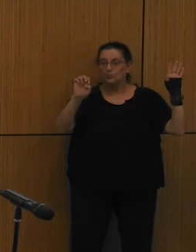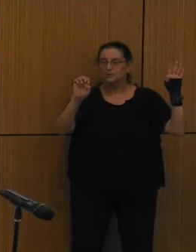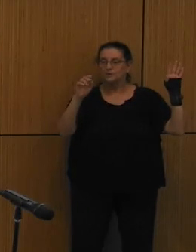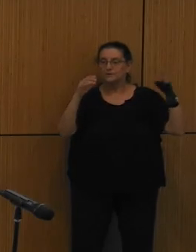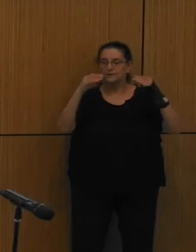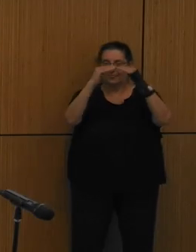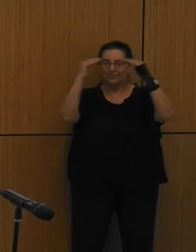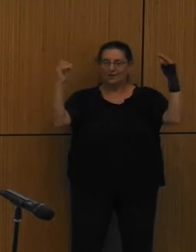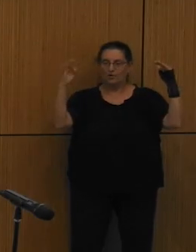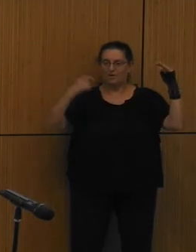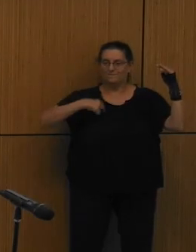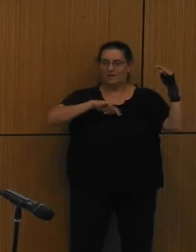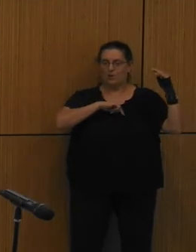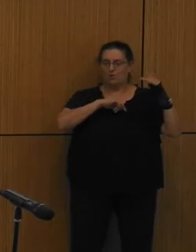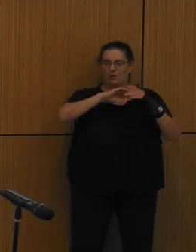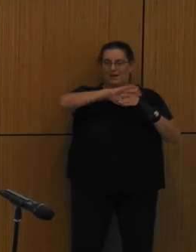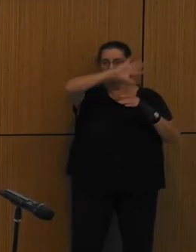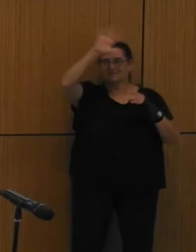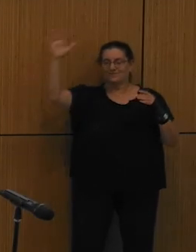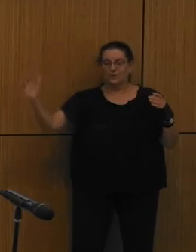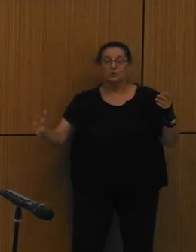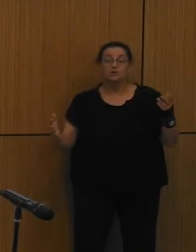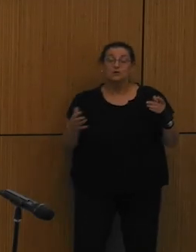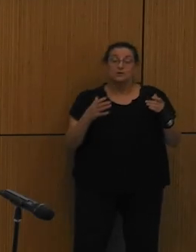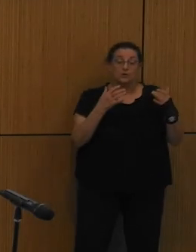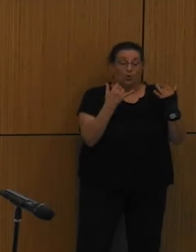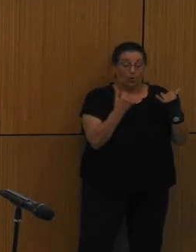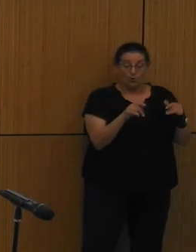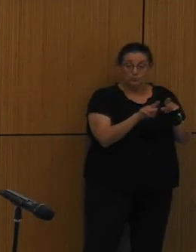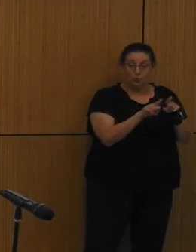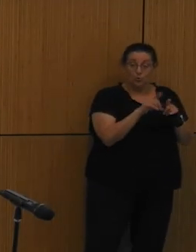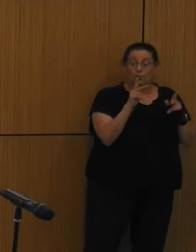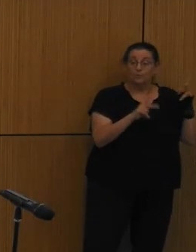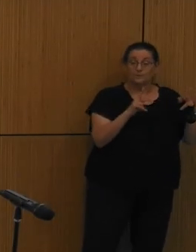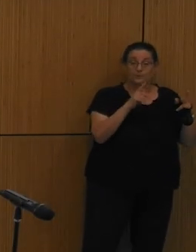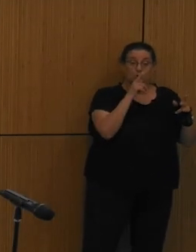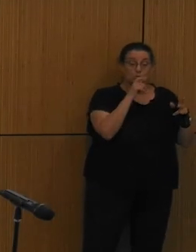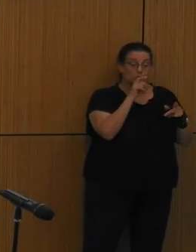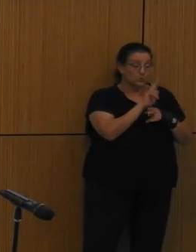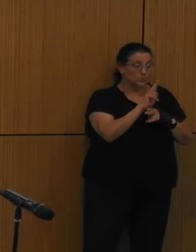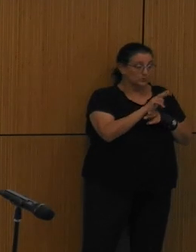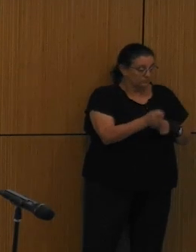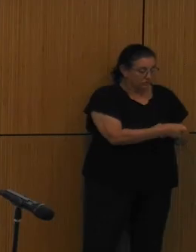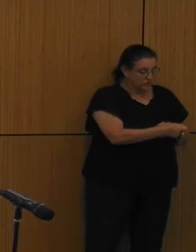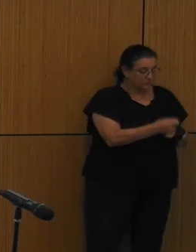released as pesticides or for industrial purposes contain chlorine. And those were making their way